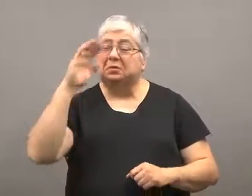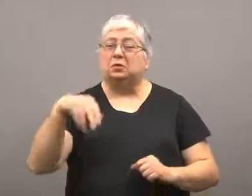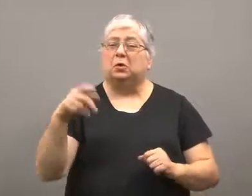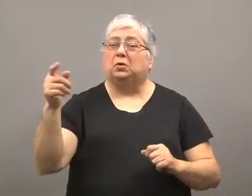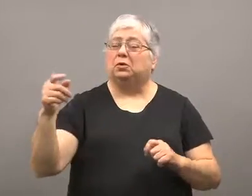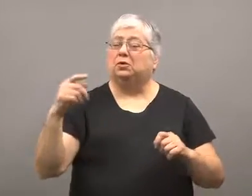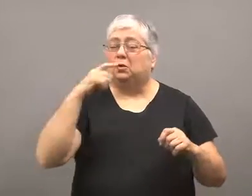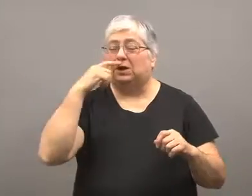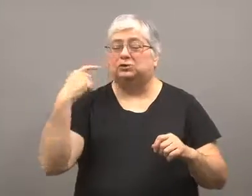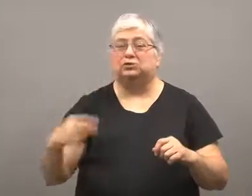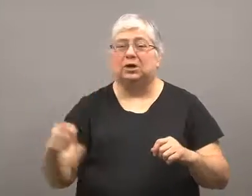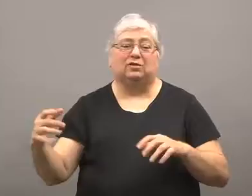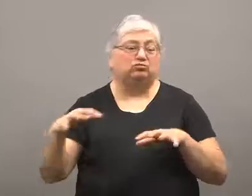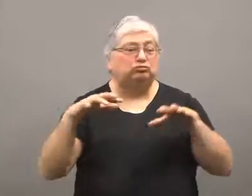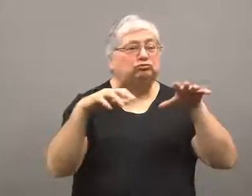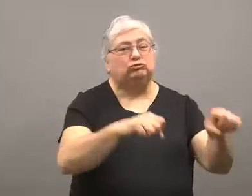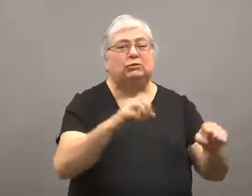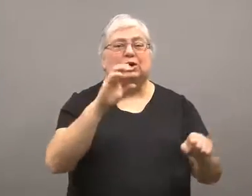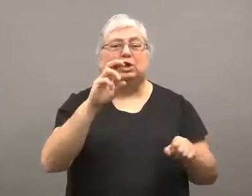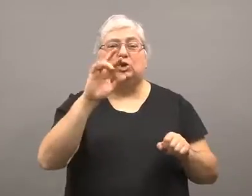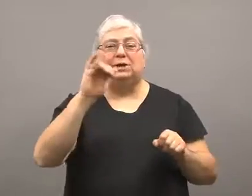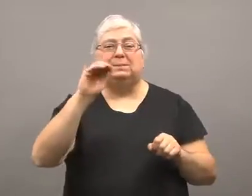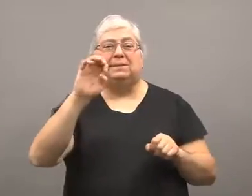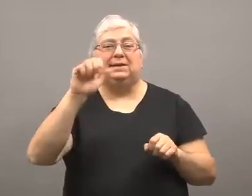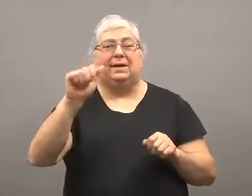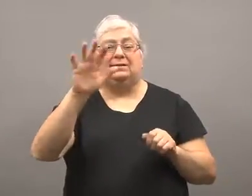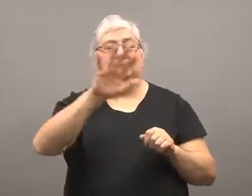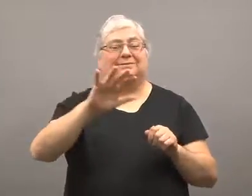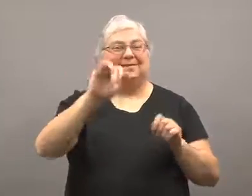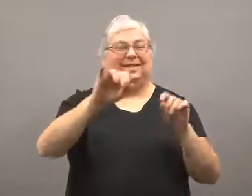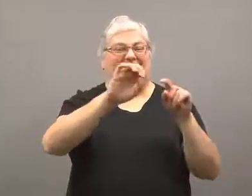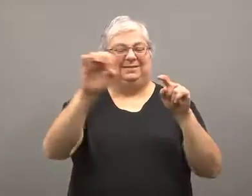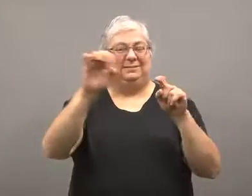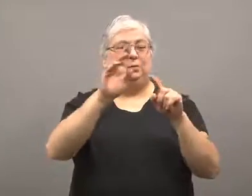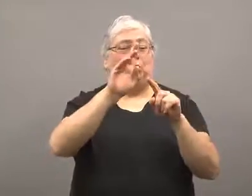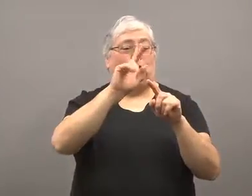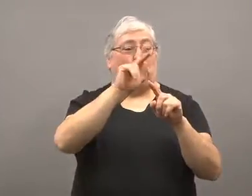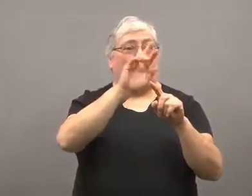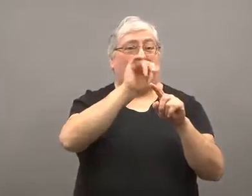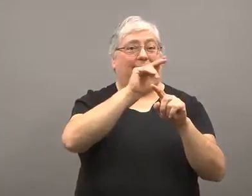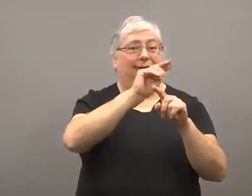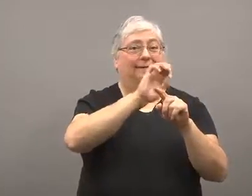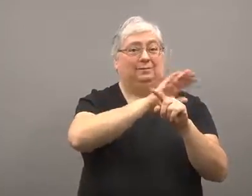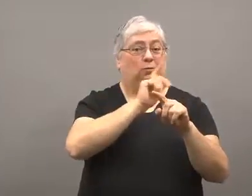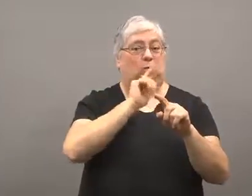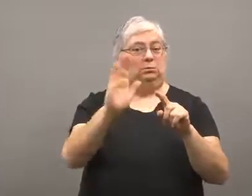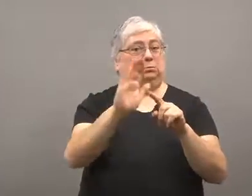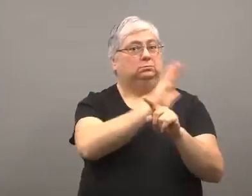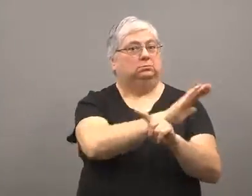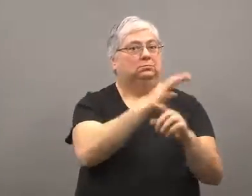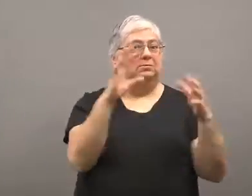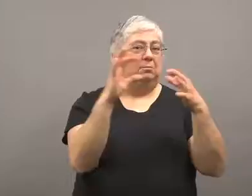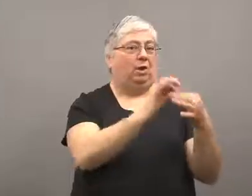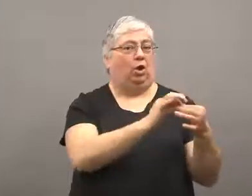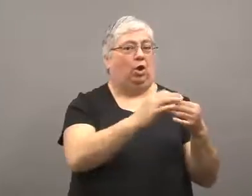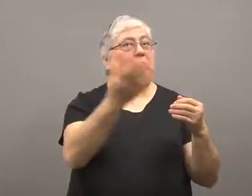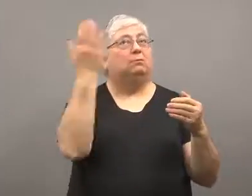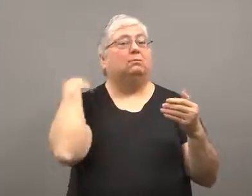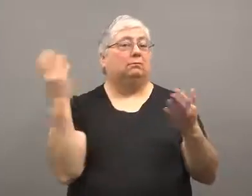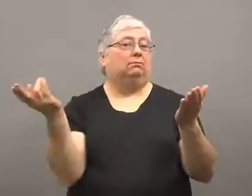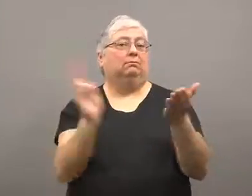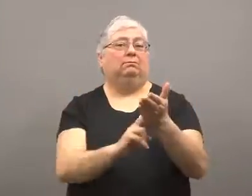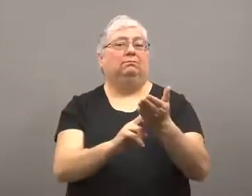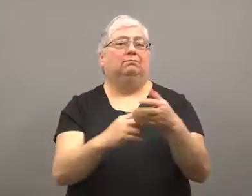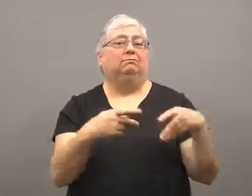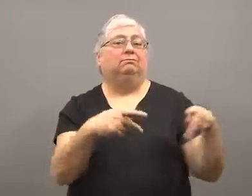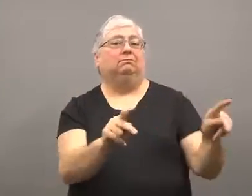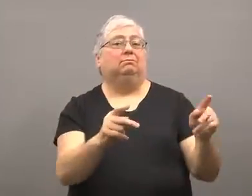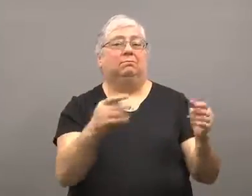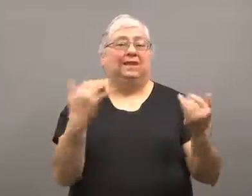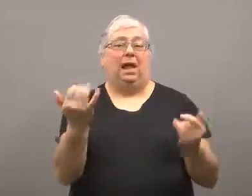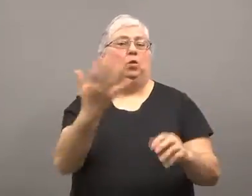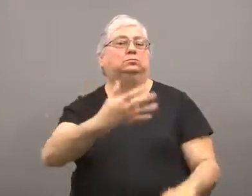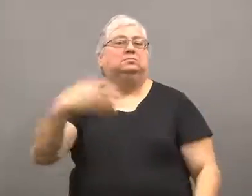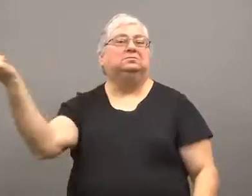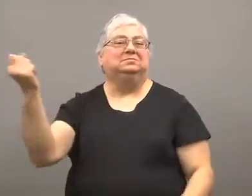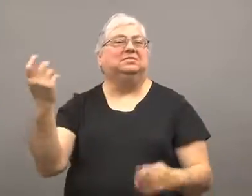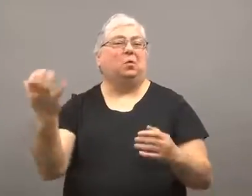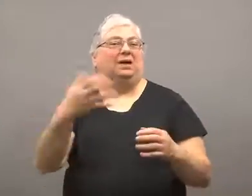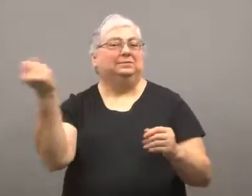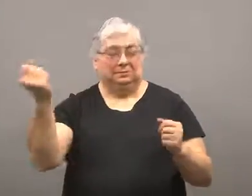Russia took over Crimea which actually belonged to Ukraine.